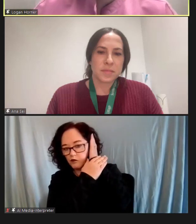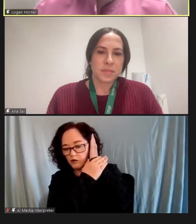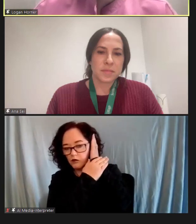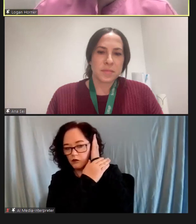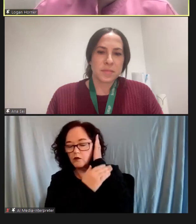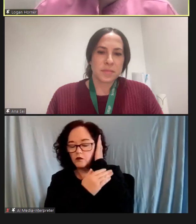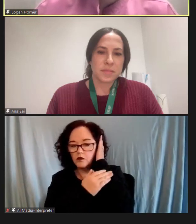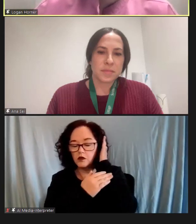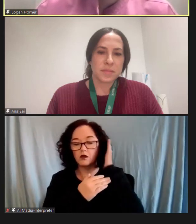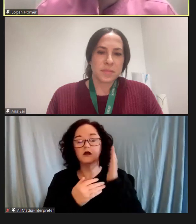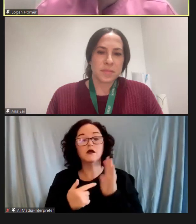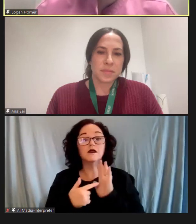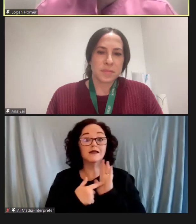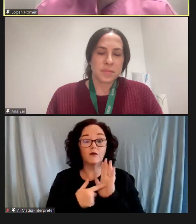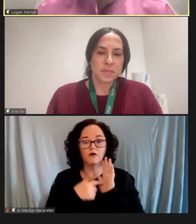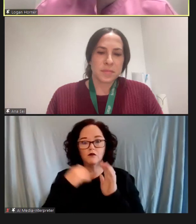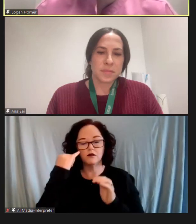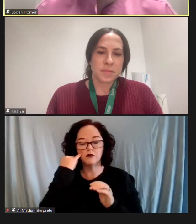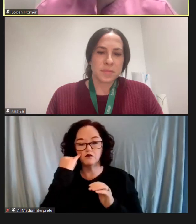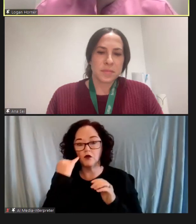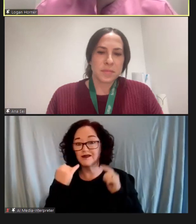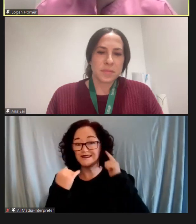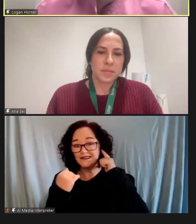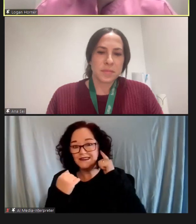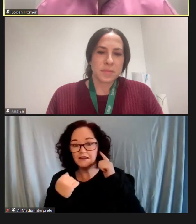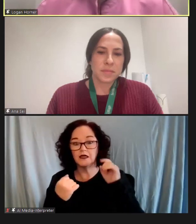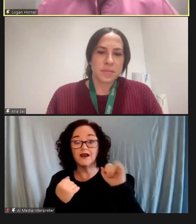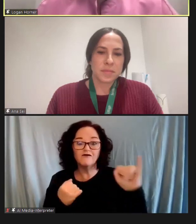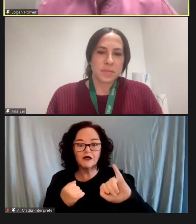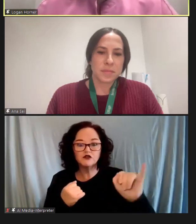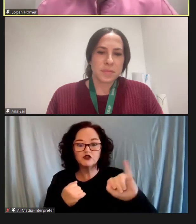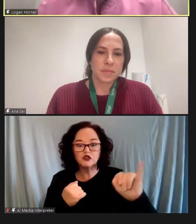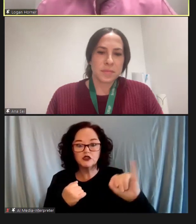infection in that better hearing ear